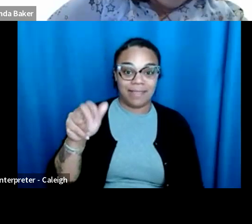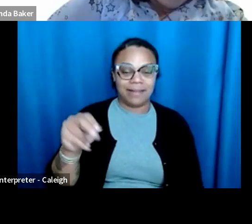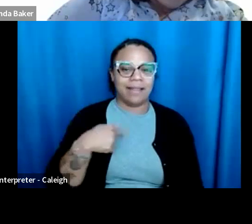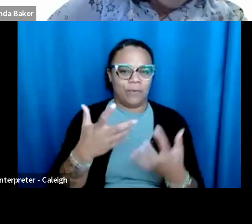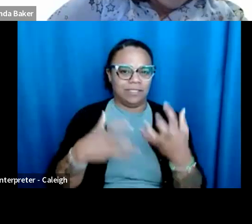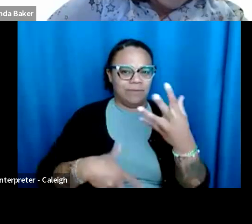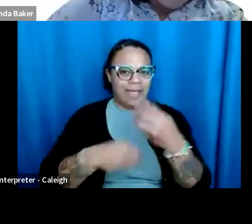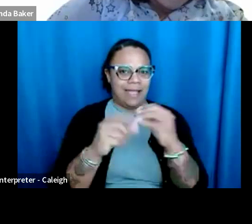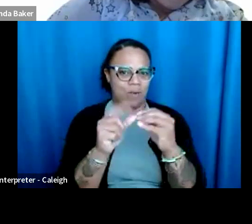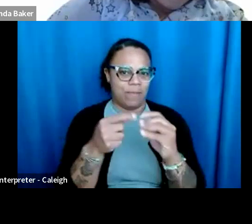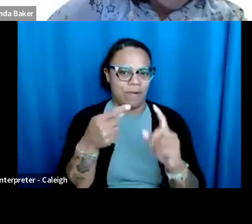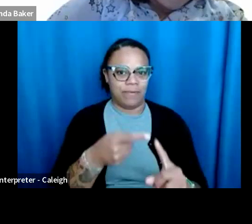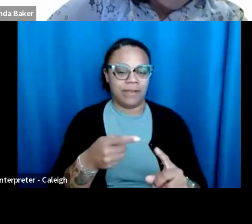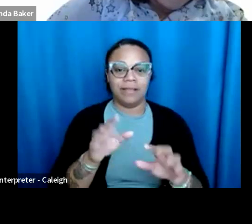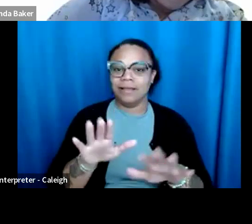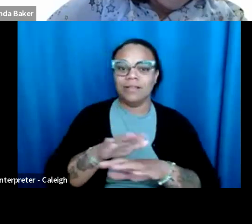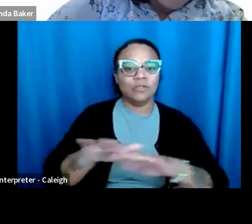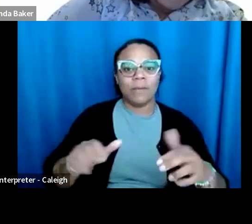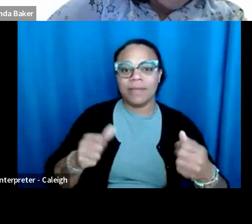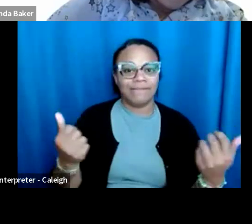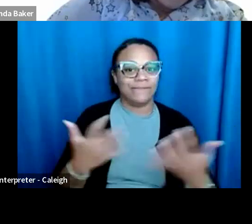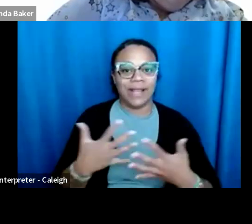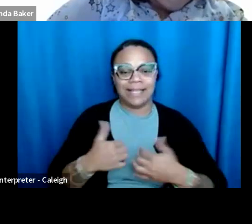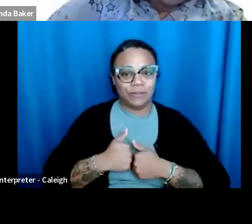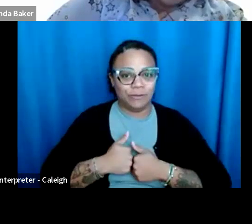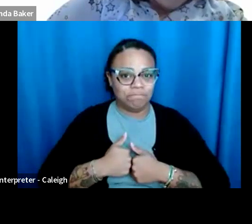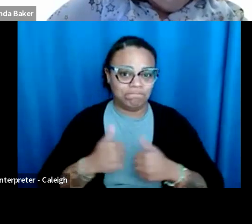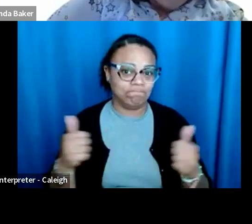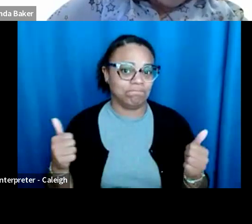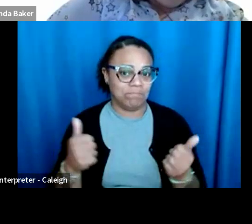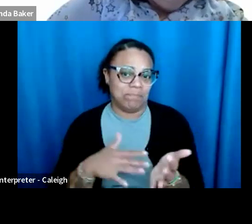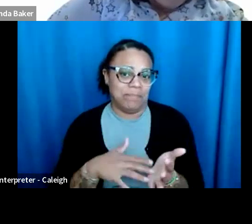Not being afraid to be vulnerable and saying,